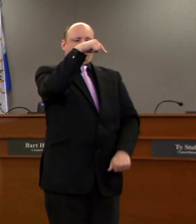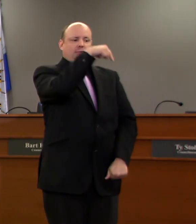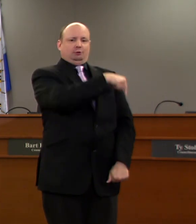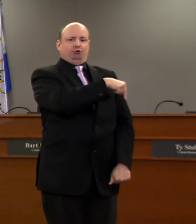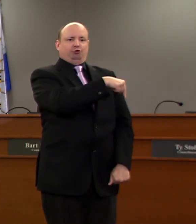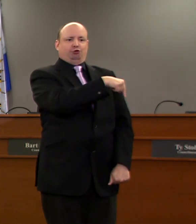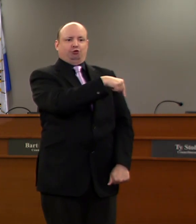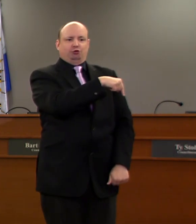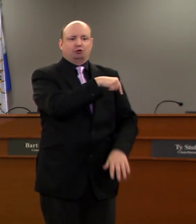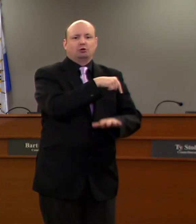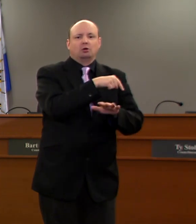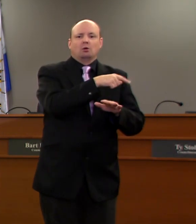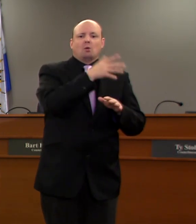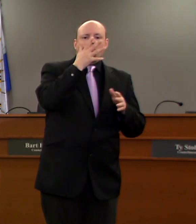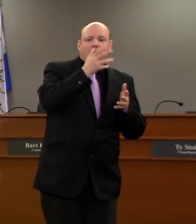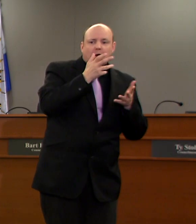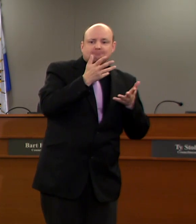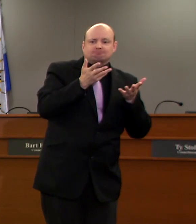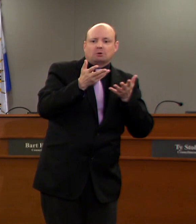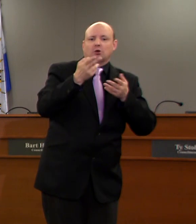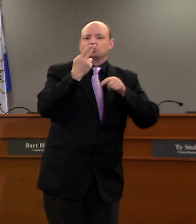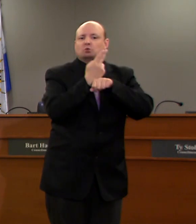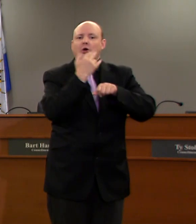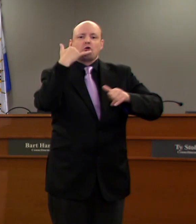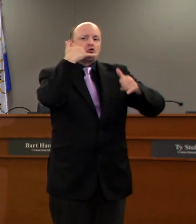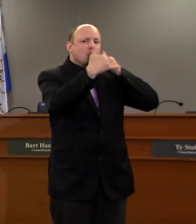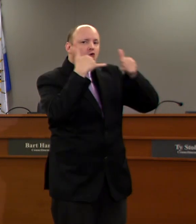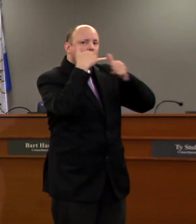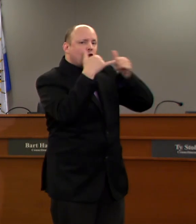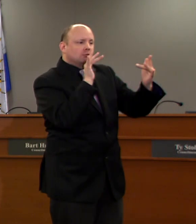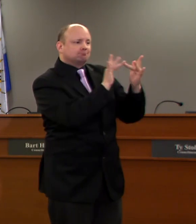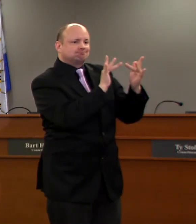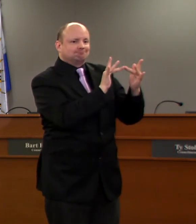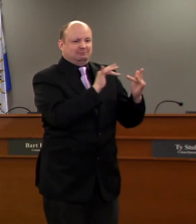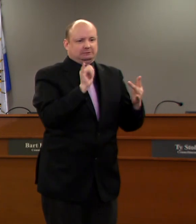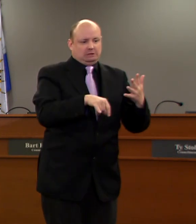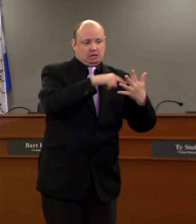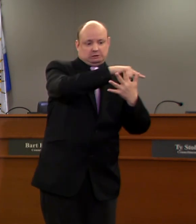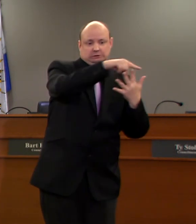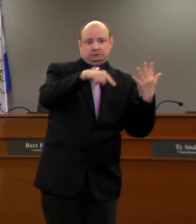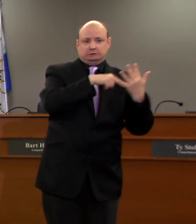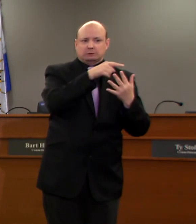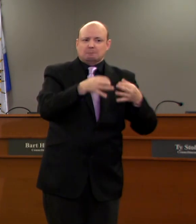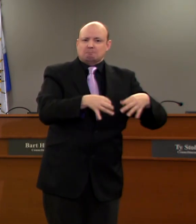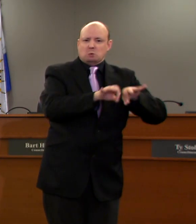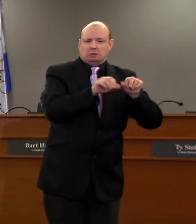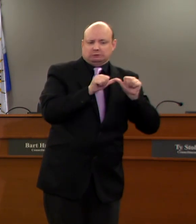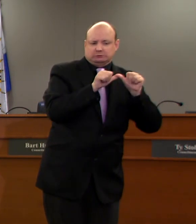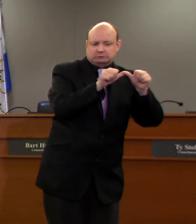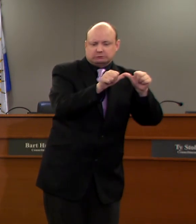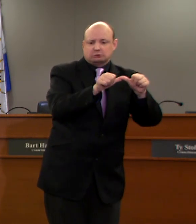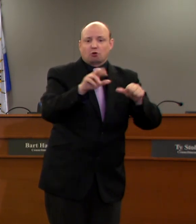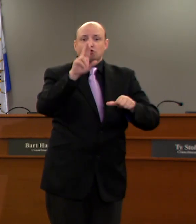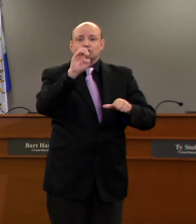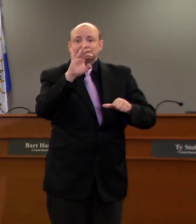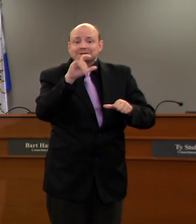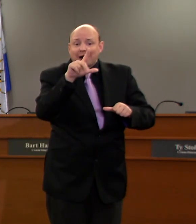continue with Waste Connections. As it is necessary to support the services, all of our Public